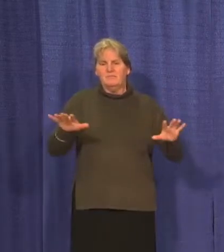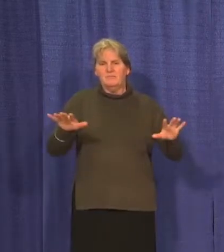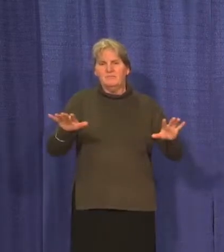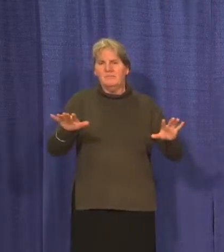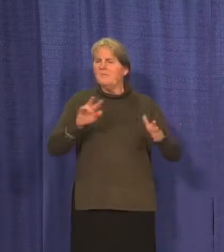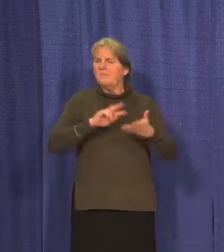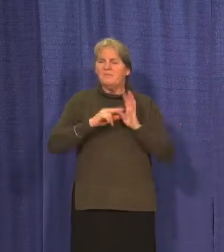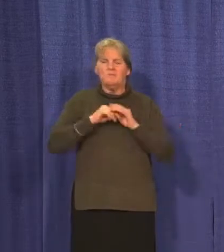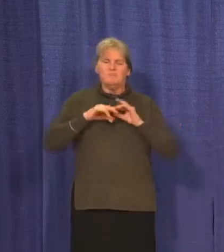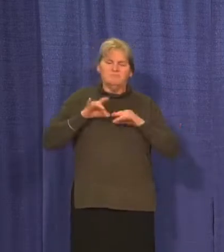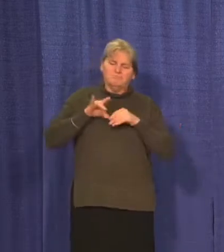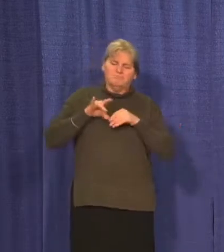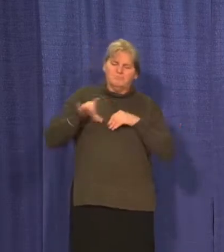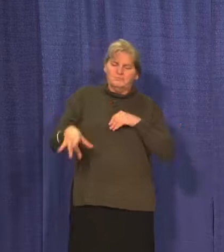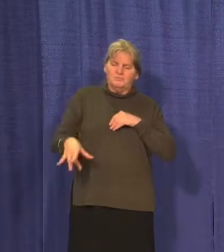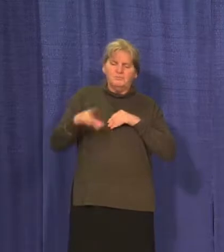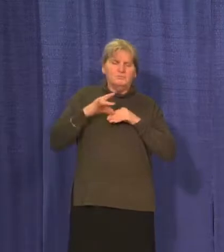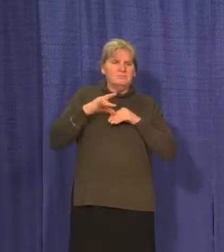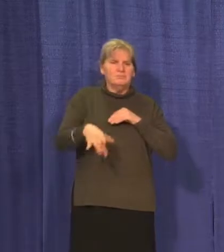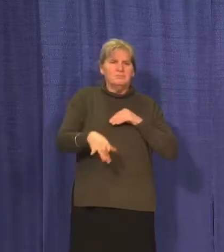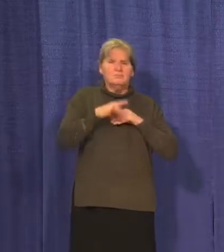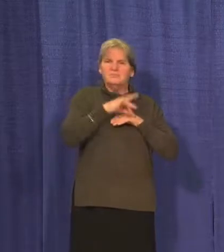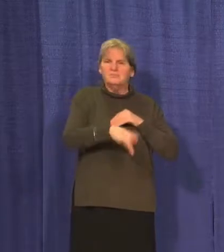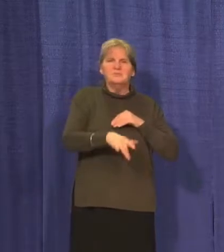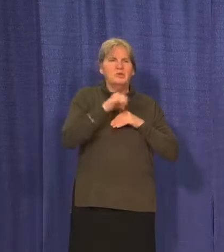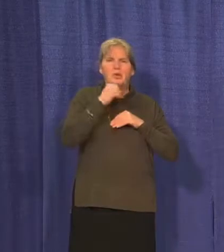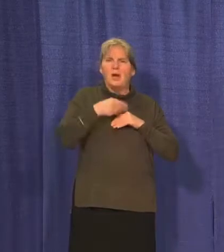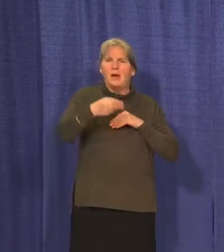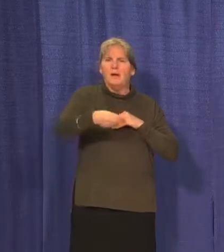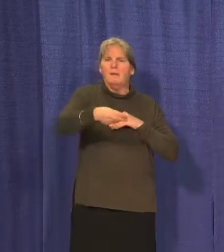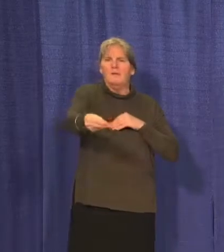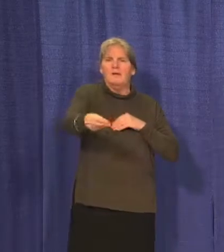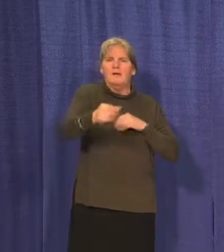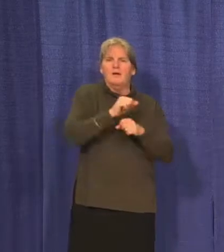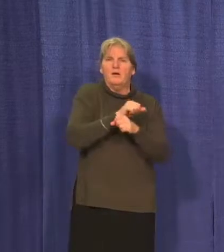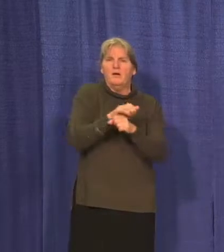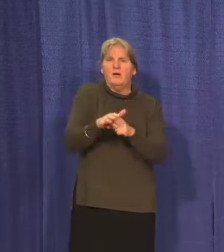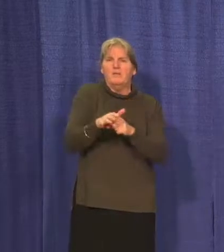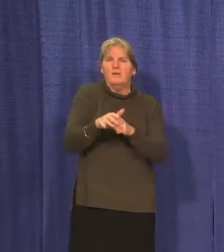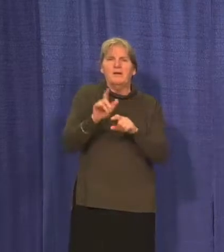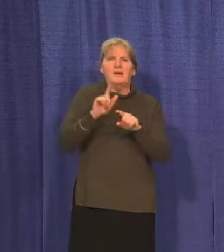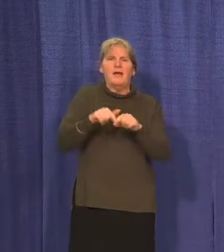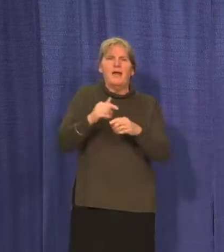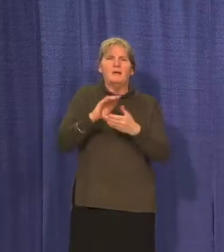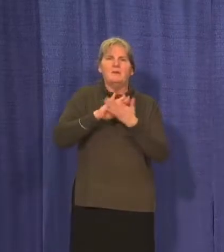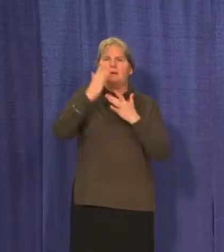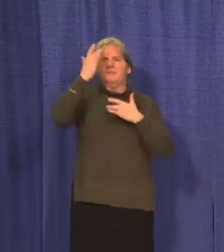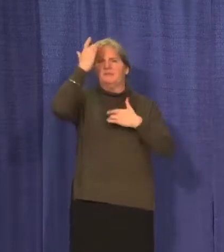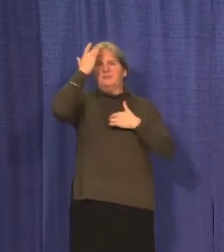susceptible hosts to get sick with a vaccine.